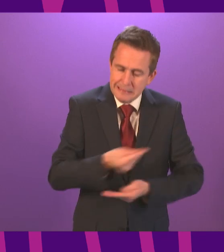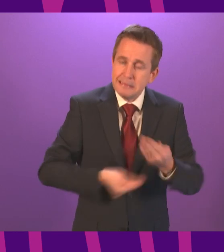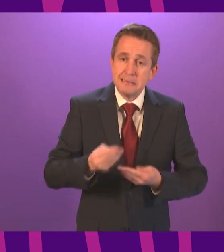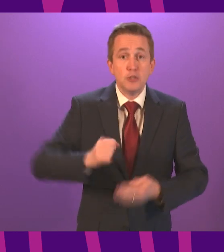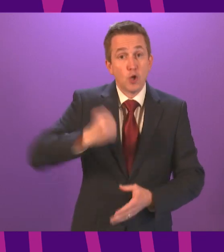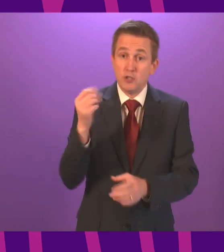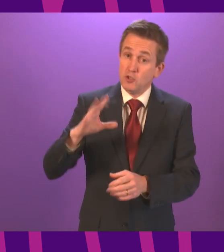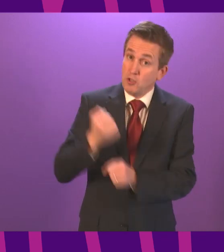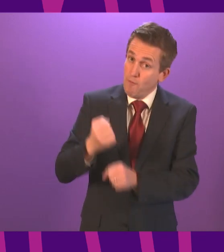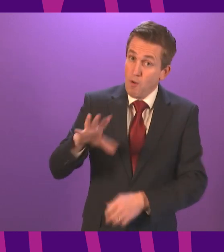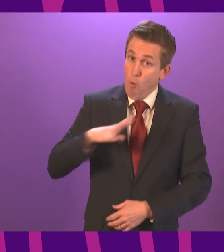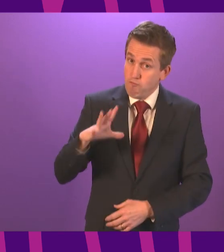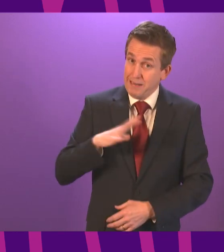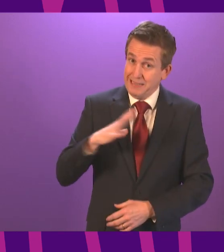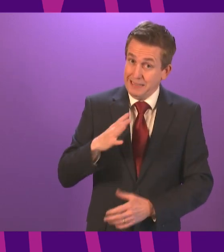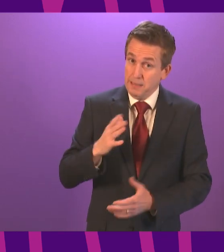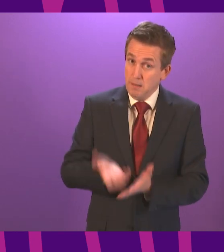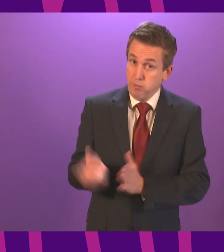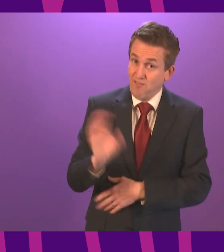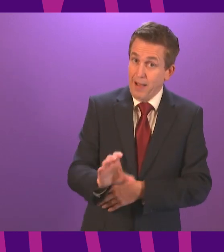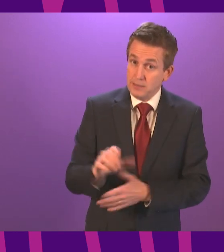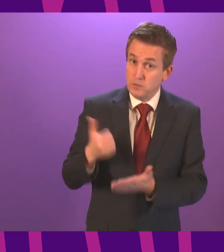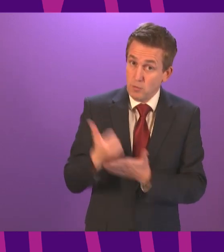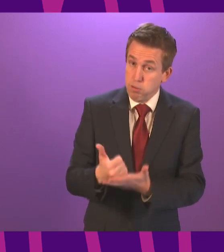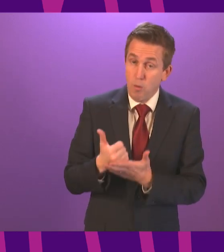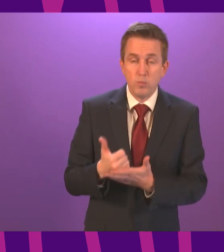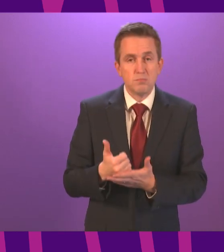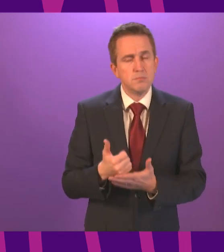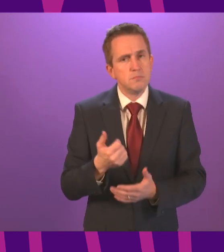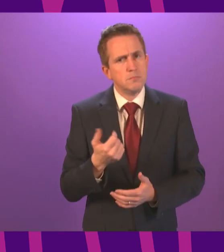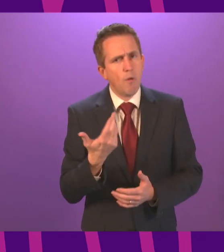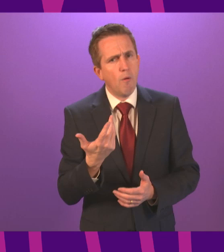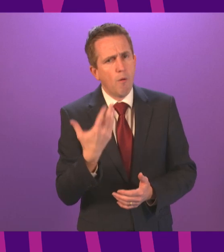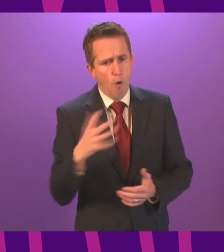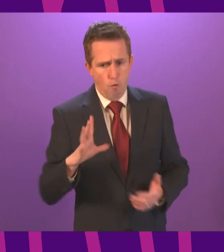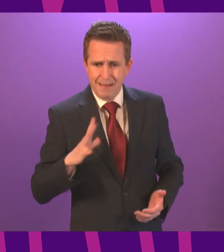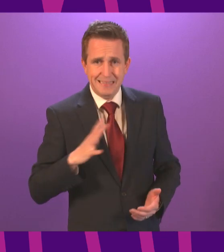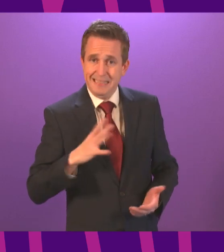significant financial support. For example, we have made more than £130 million available